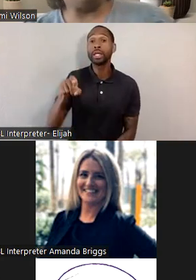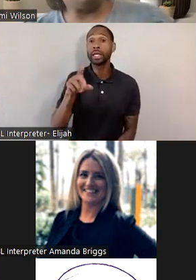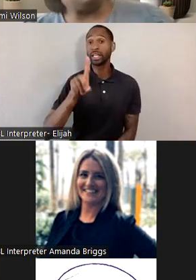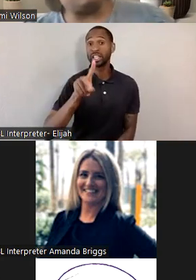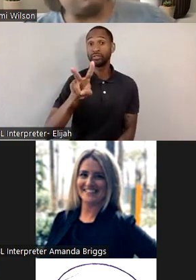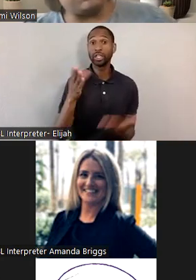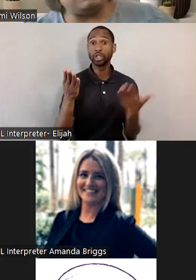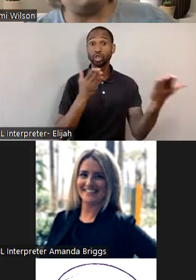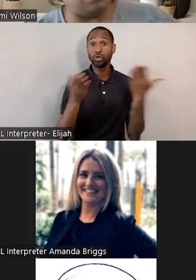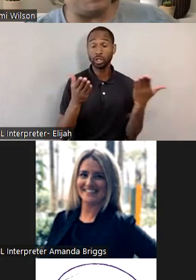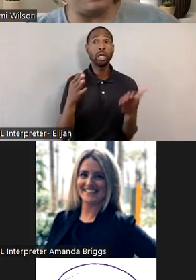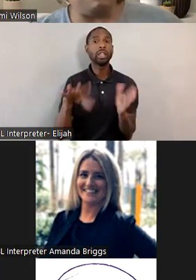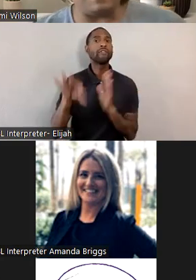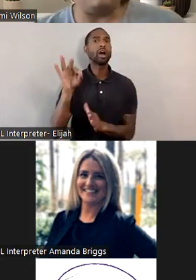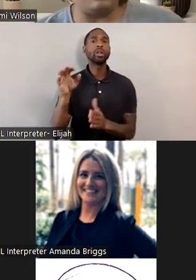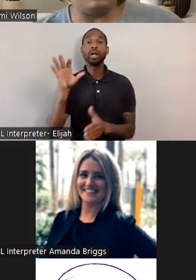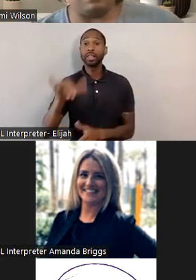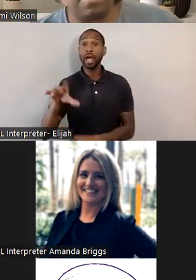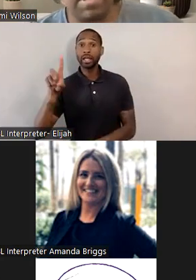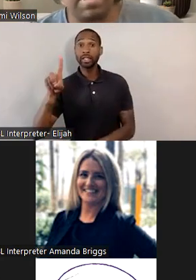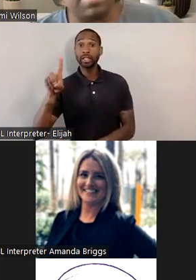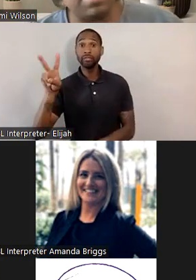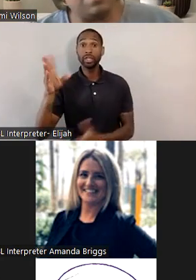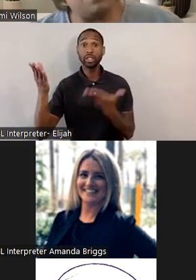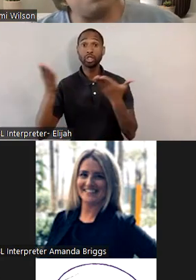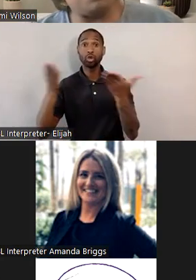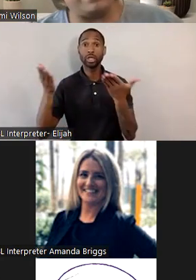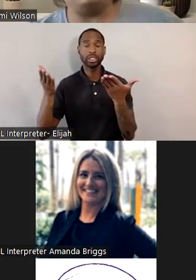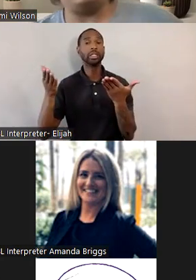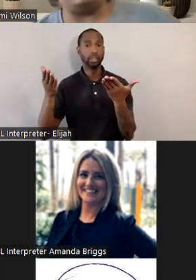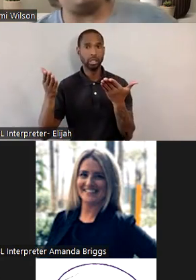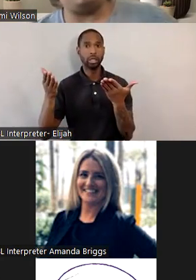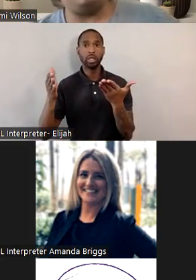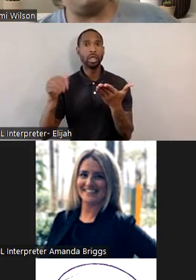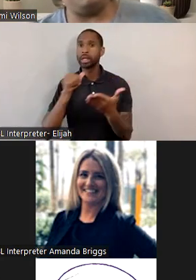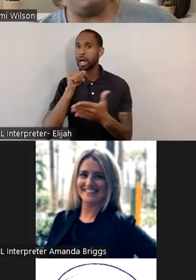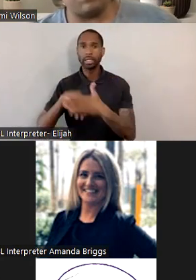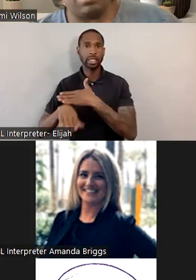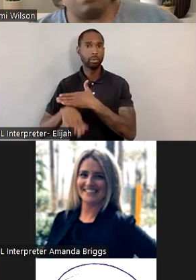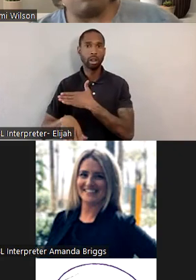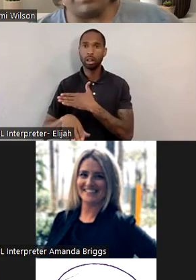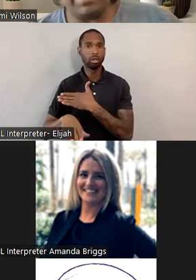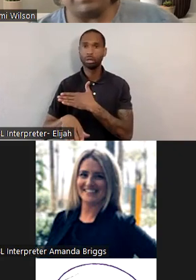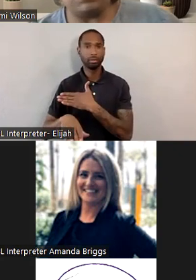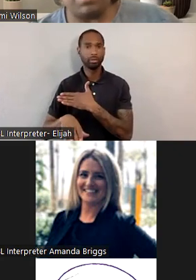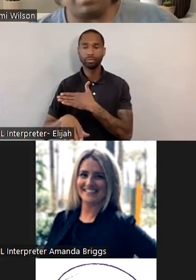that those services, those domestic violence services, were inaccessible related to their